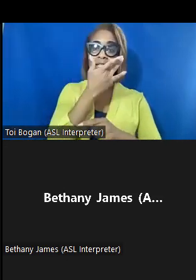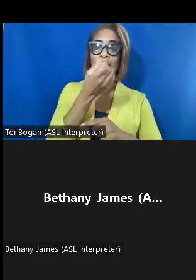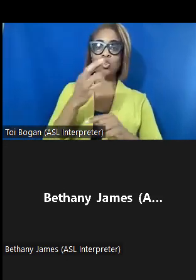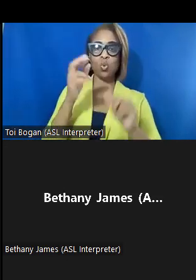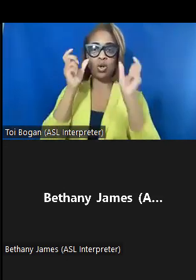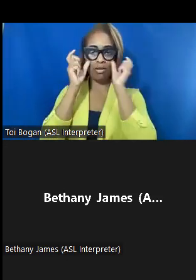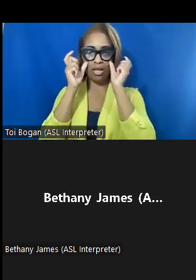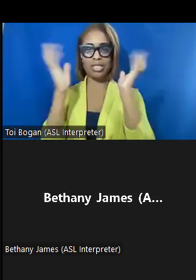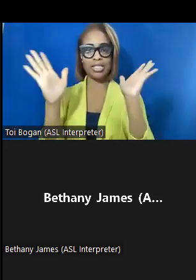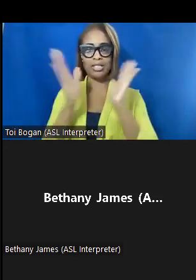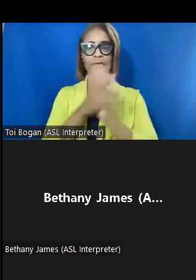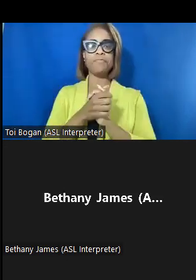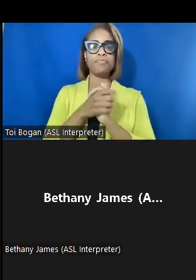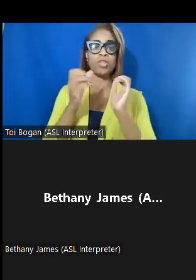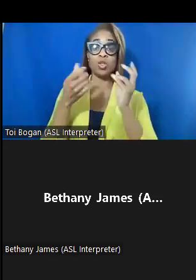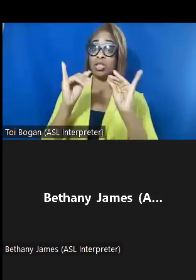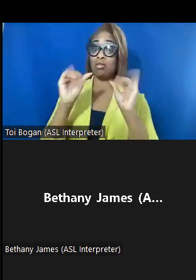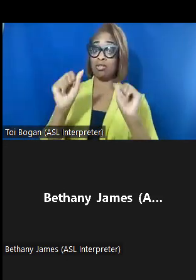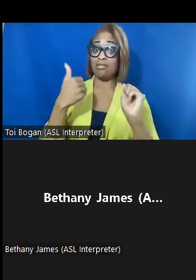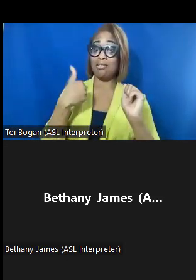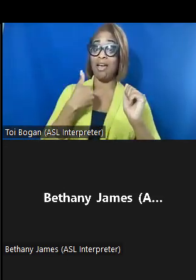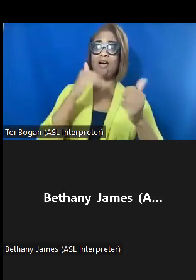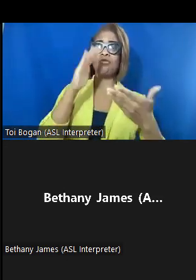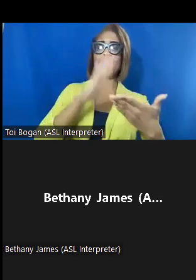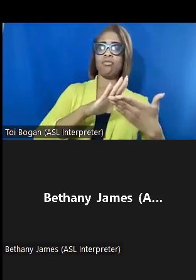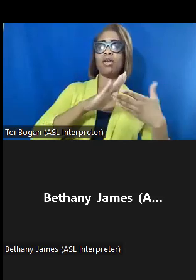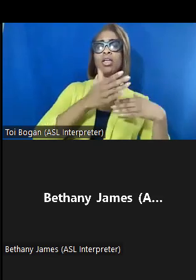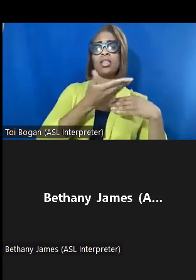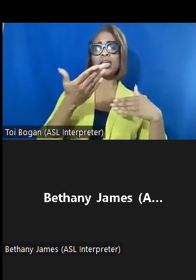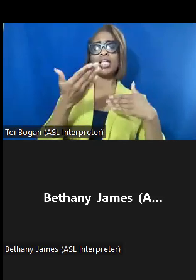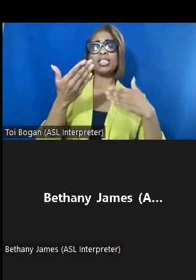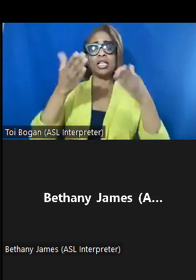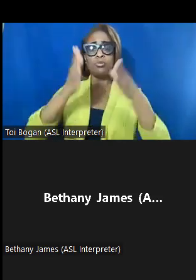So you can still have your mitigating measures and still be considered a person with a disability now.